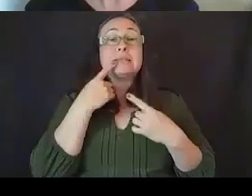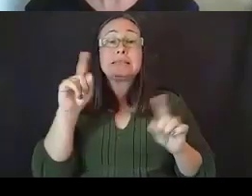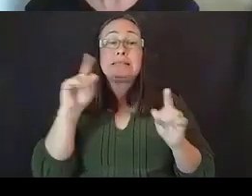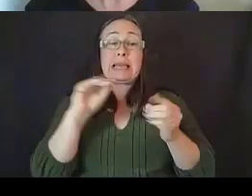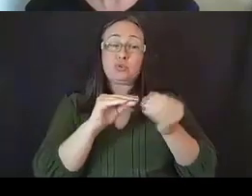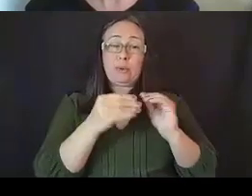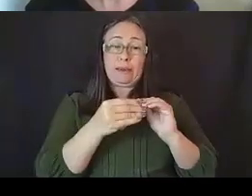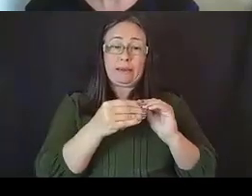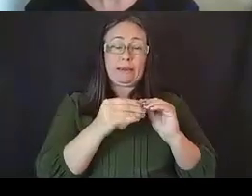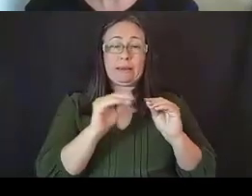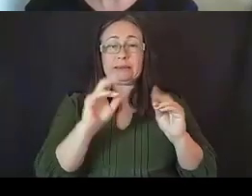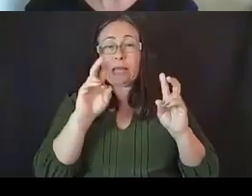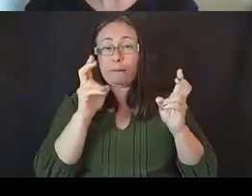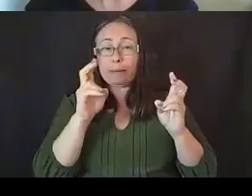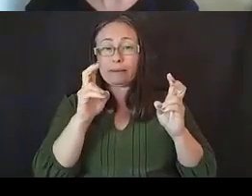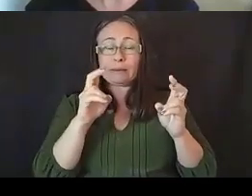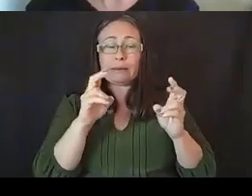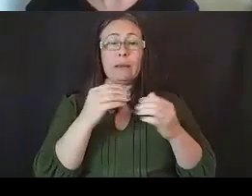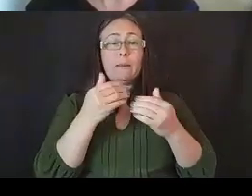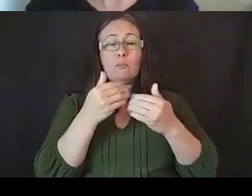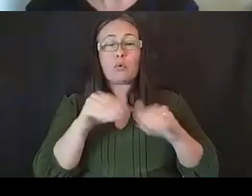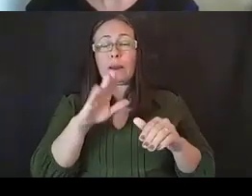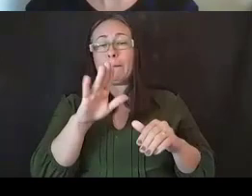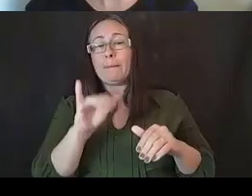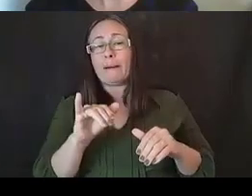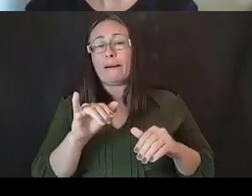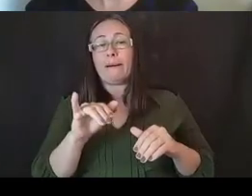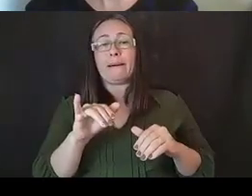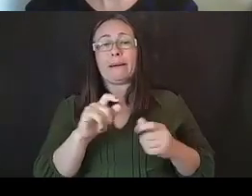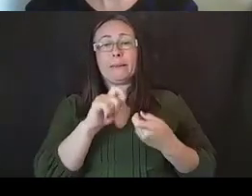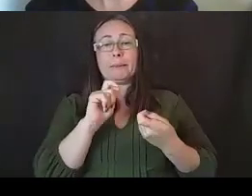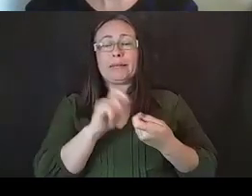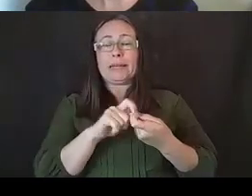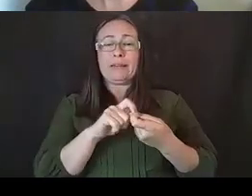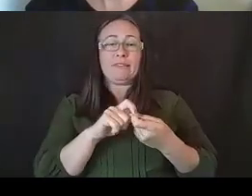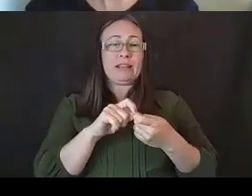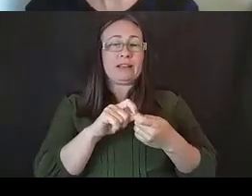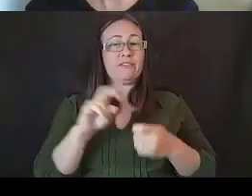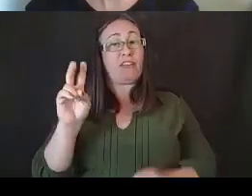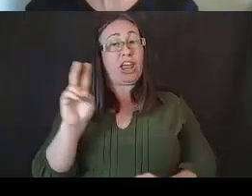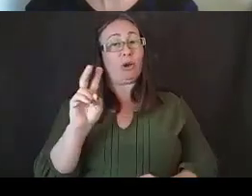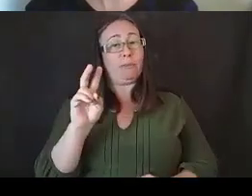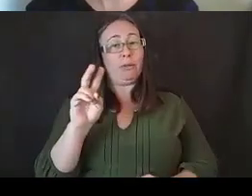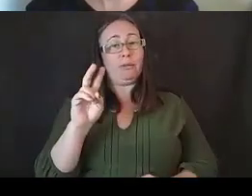and broken down by a particular variable like resubmission